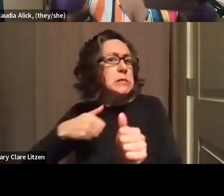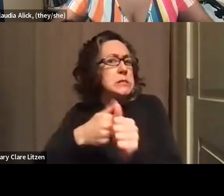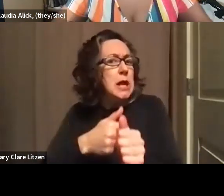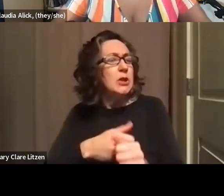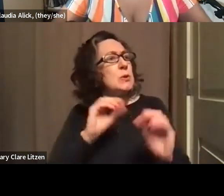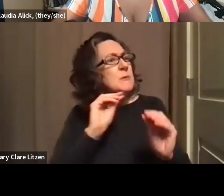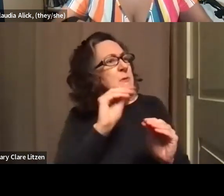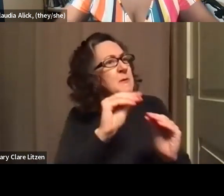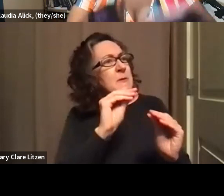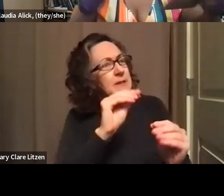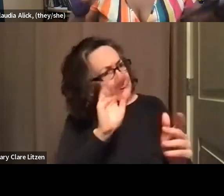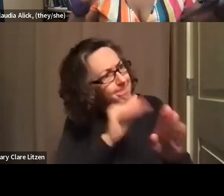knowledge gap.